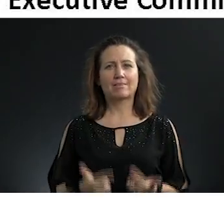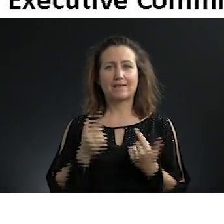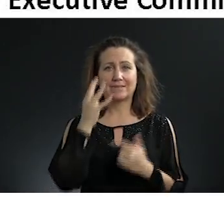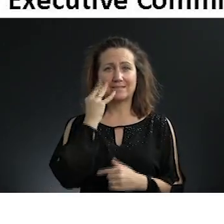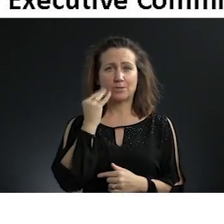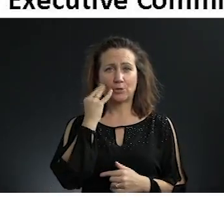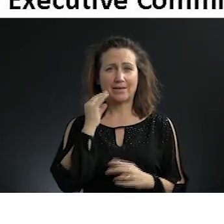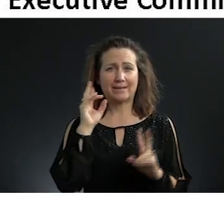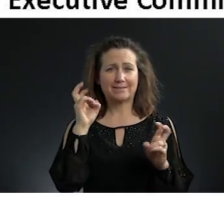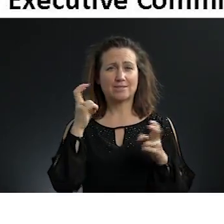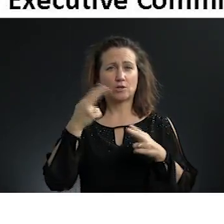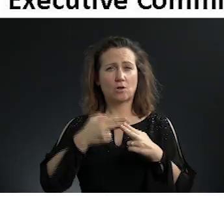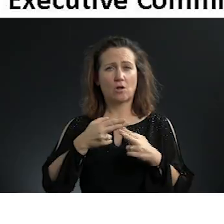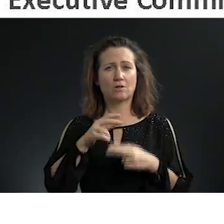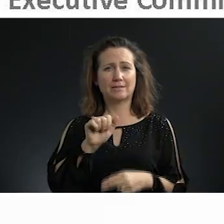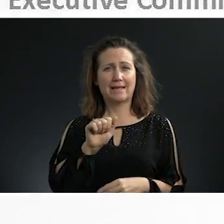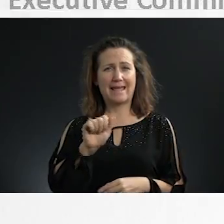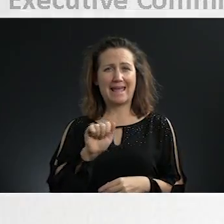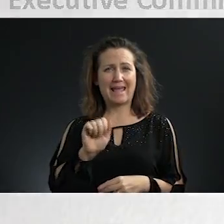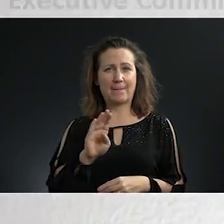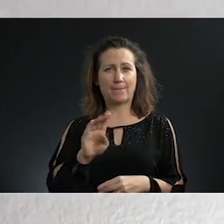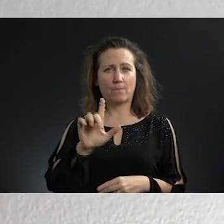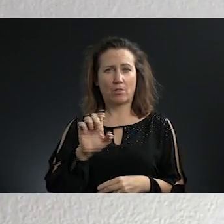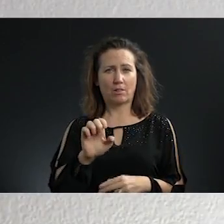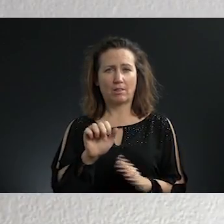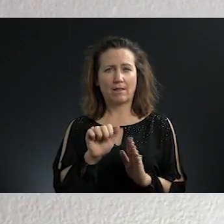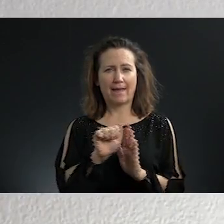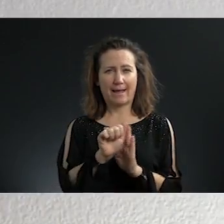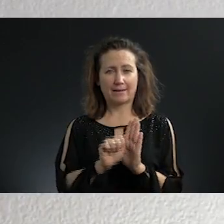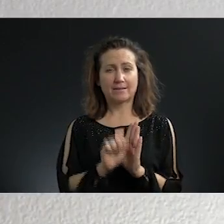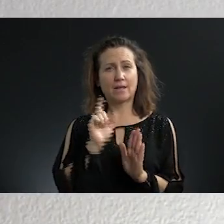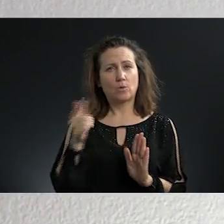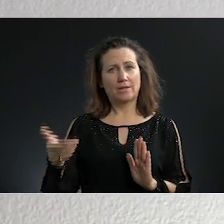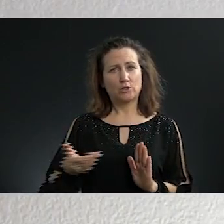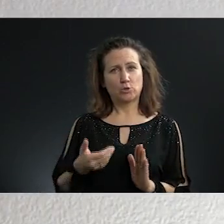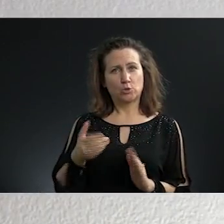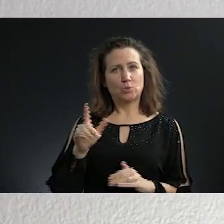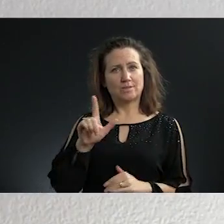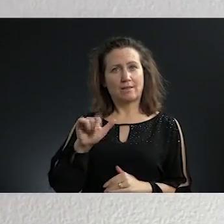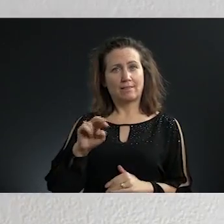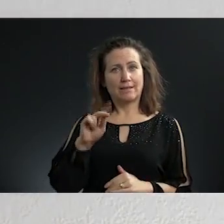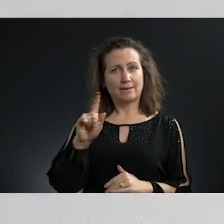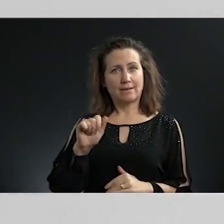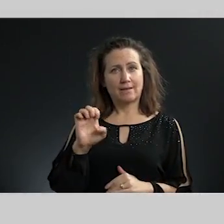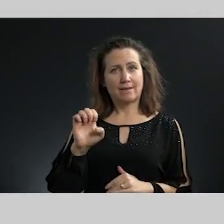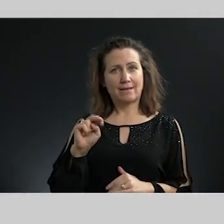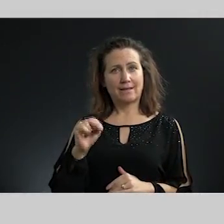Otherwise known as the able act, so I will introduce Linda English she is the senior deputy